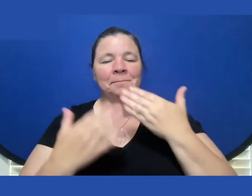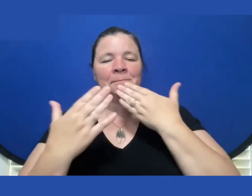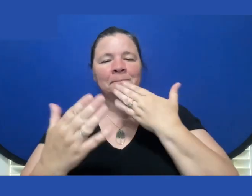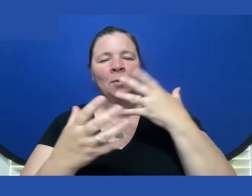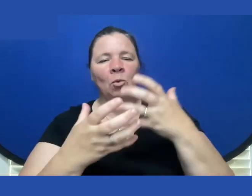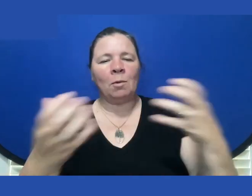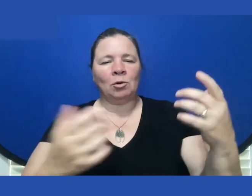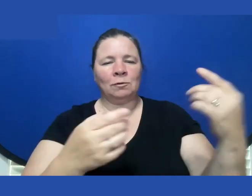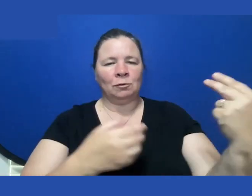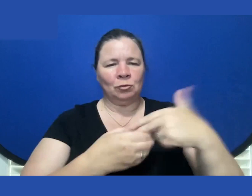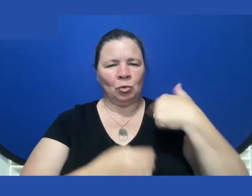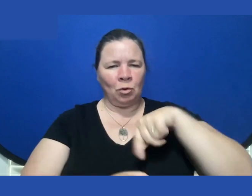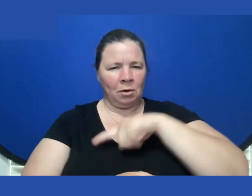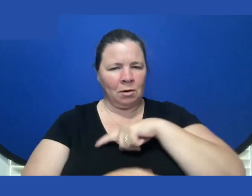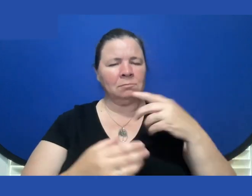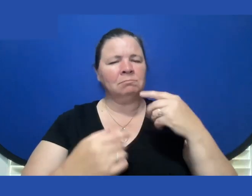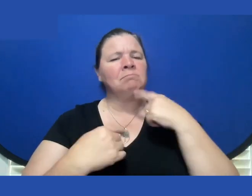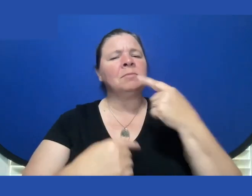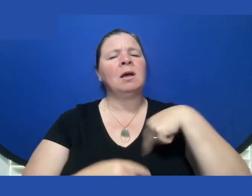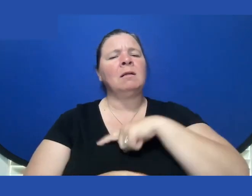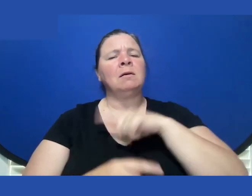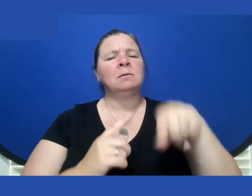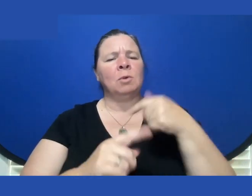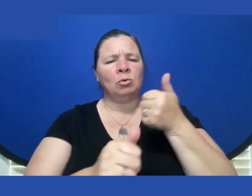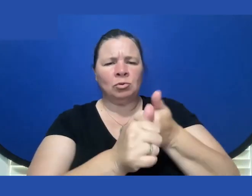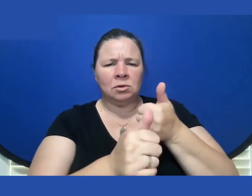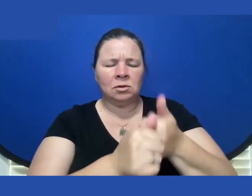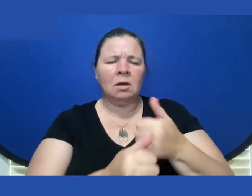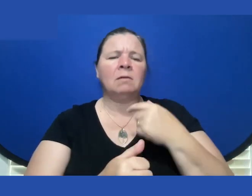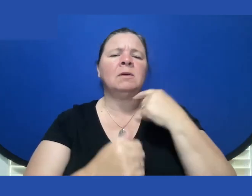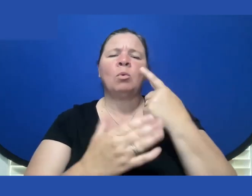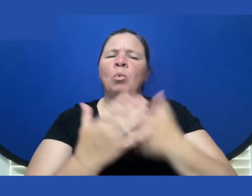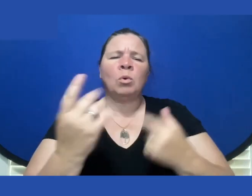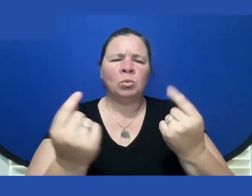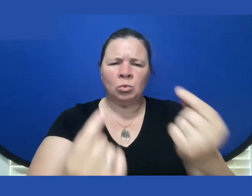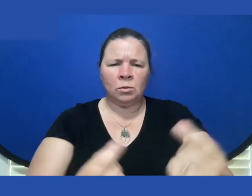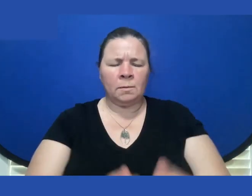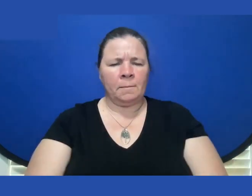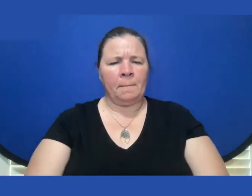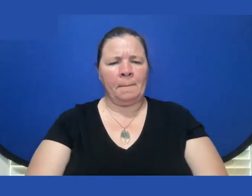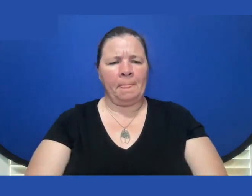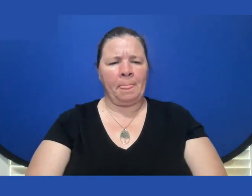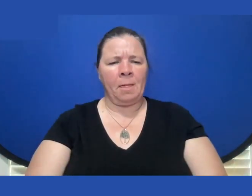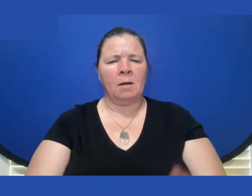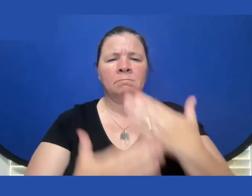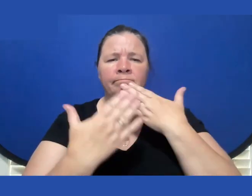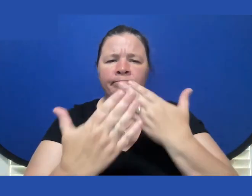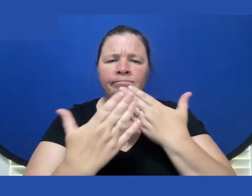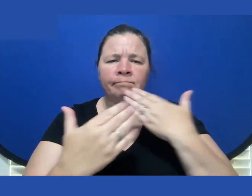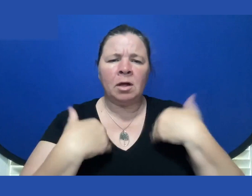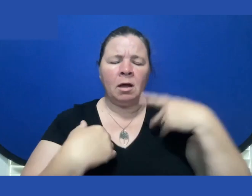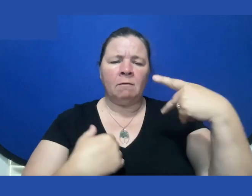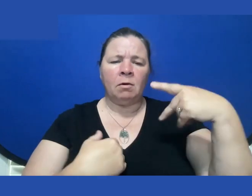and just tell us a little bit about yourself and what it is that you do. Yeah, no, thanks for having me on the podcast.